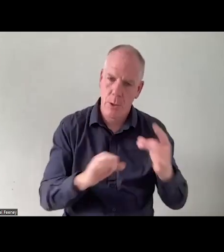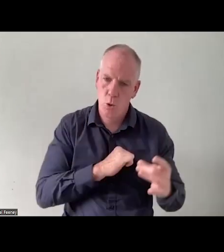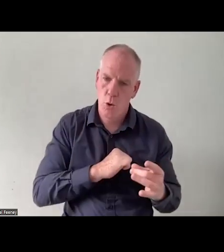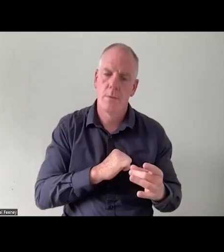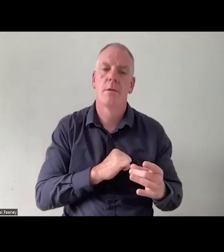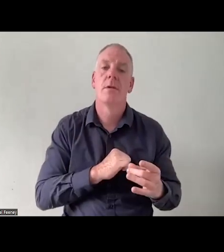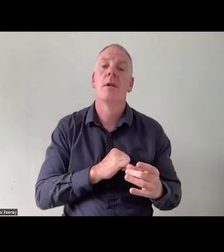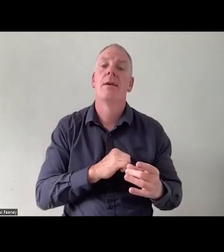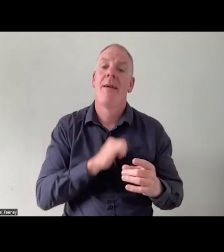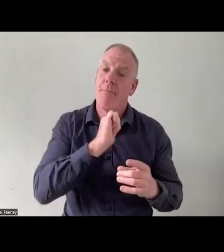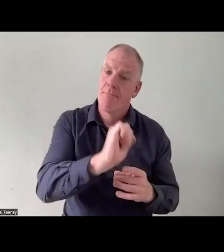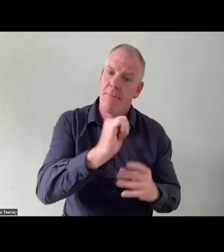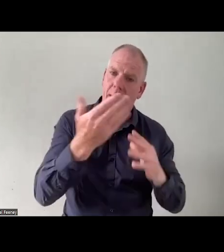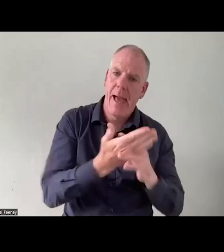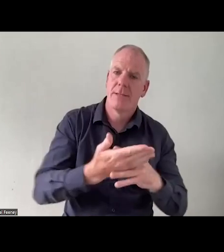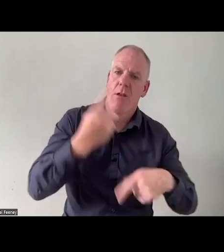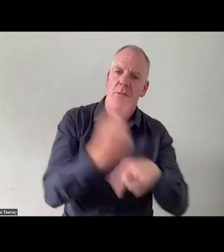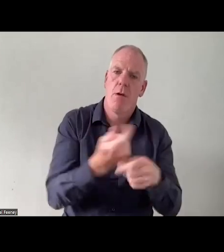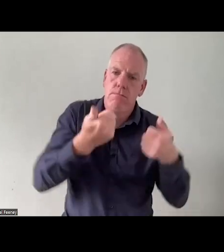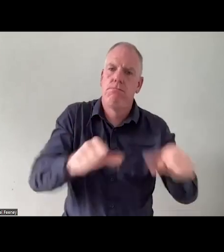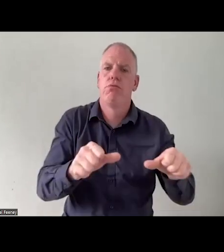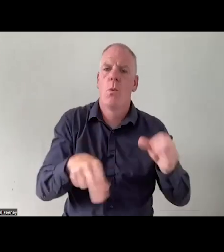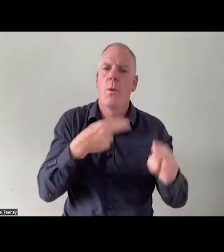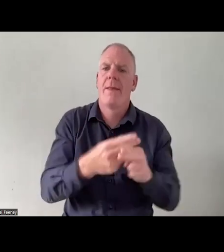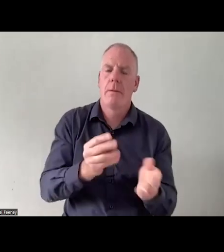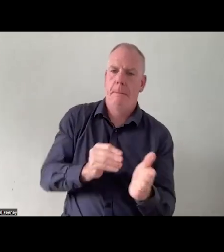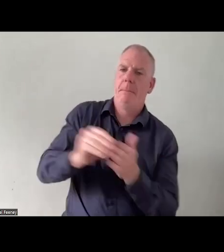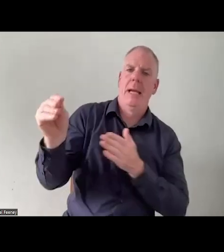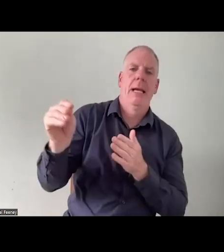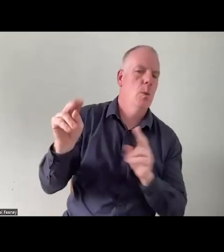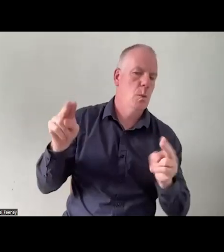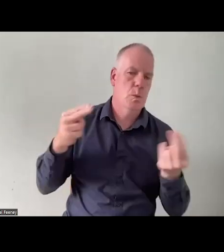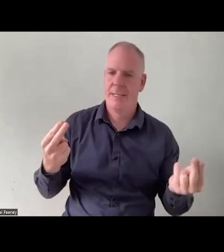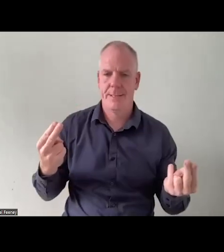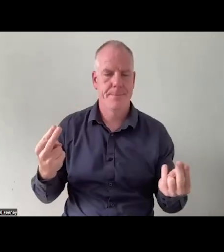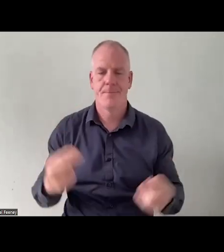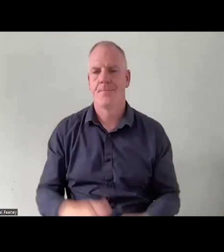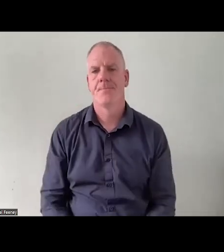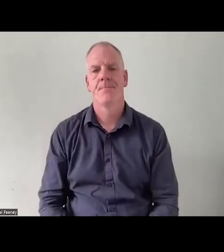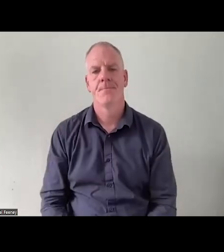they have access to this without any need to pay for that.